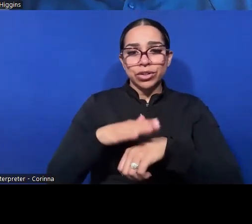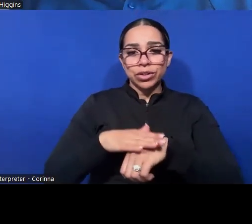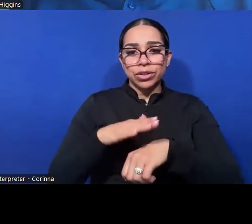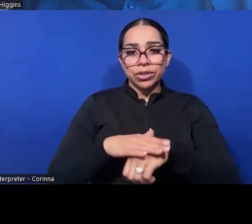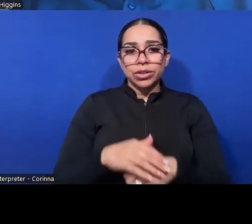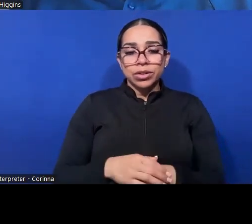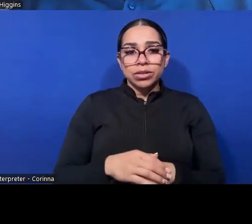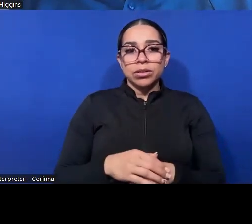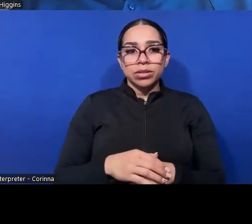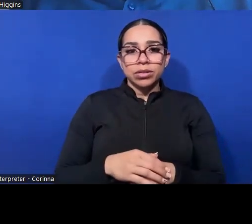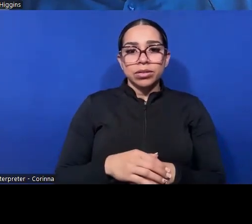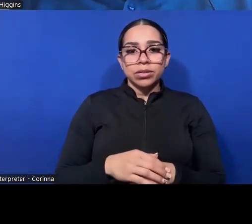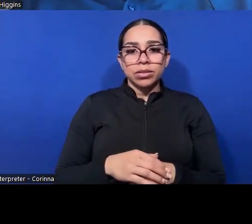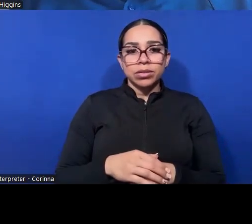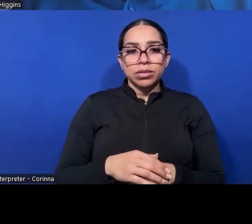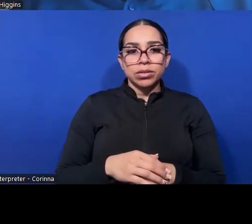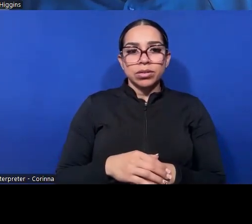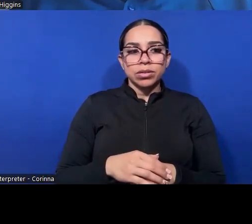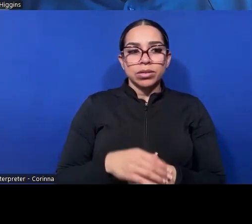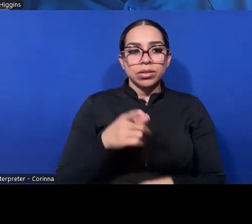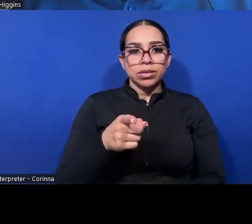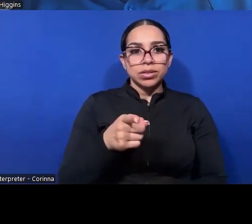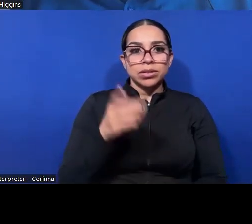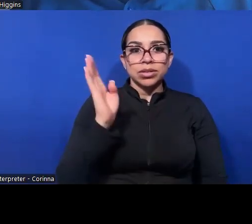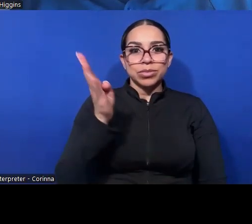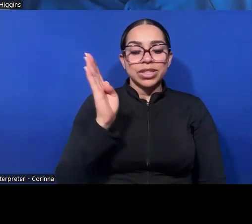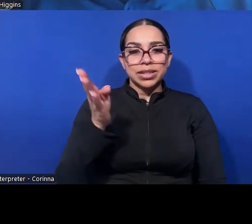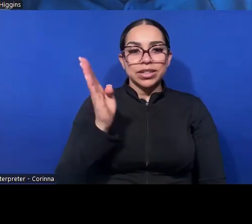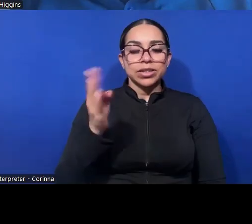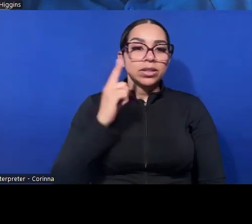So the following presentation is meant for educational purposes.